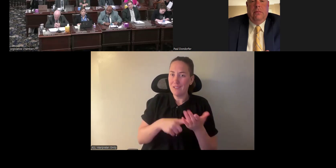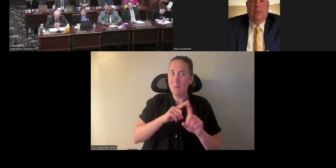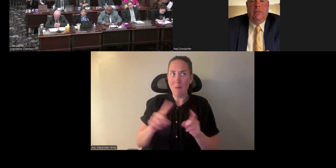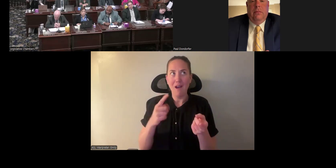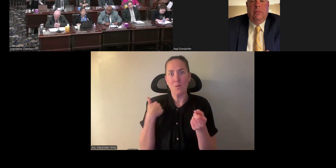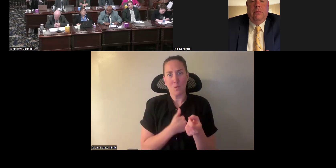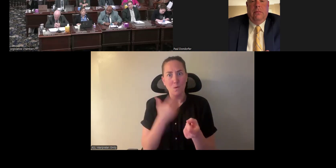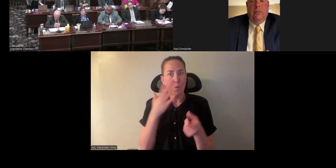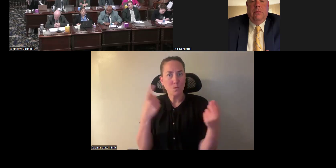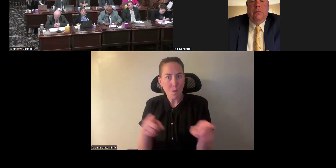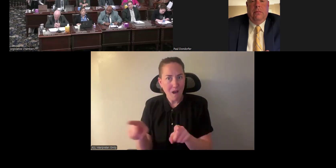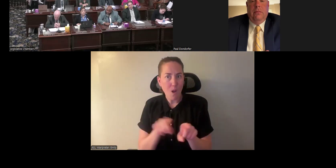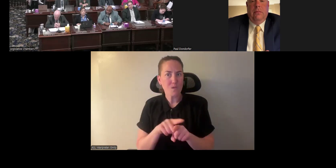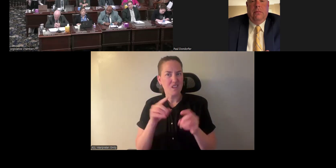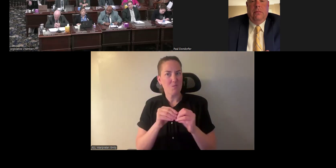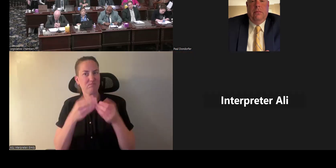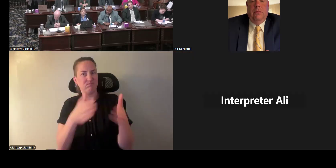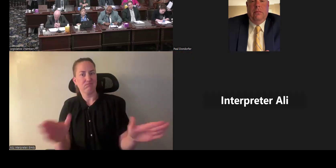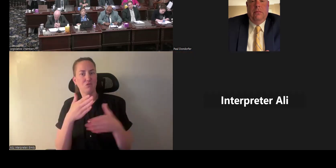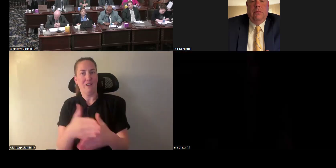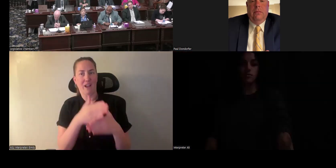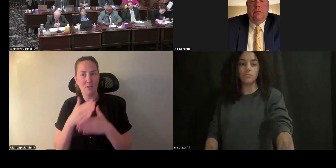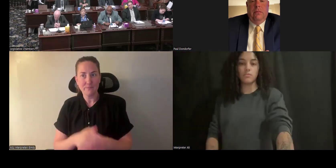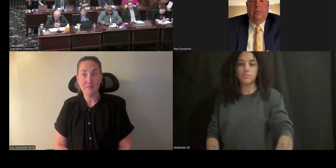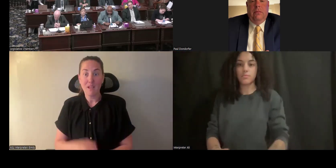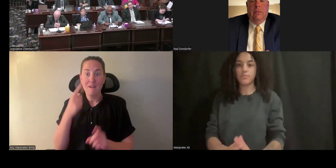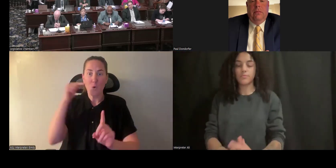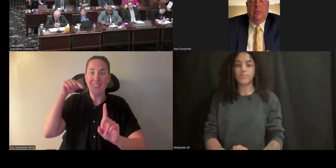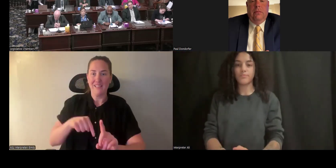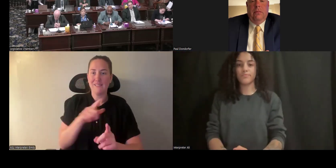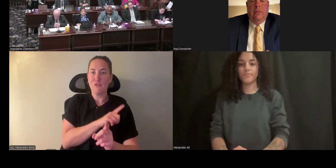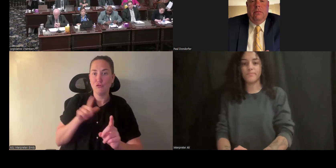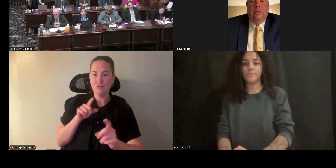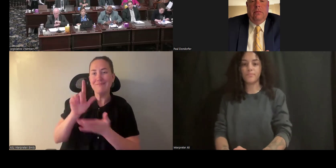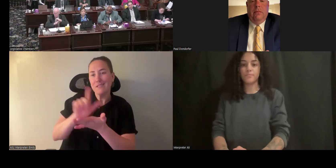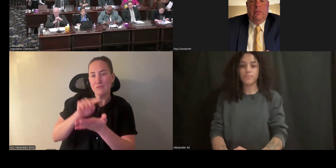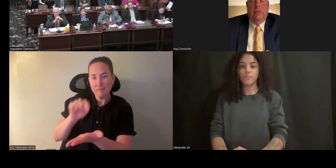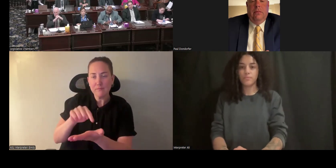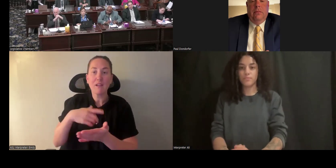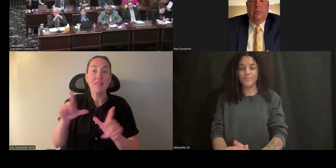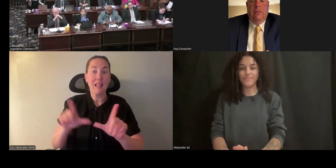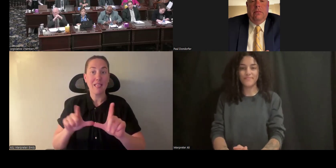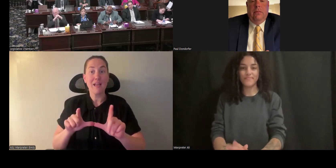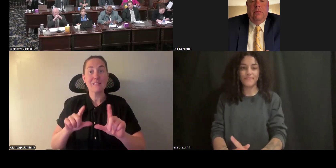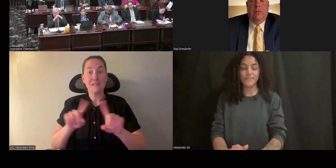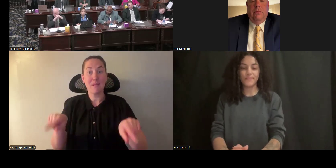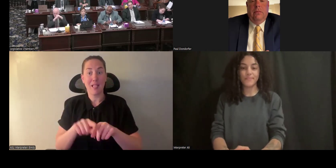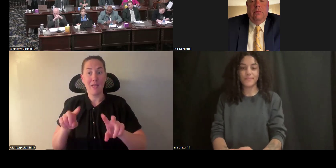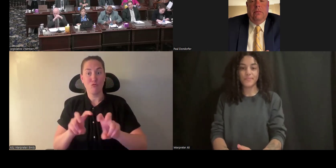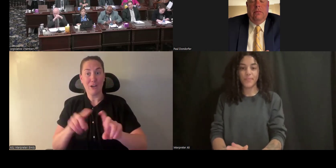we can share with the public In terms of this legislation the license plate readers there's